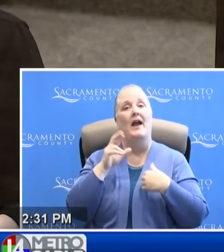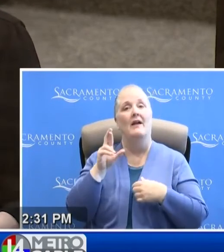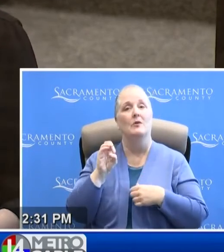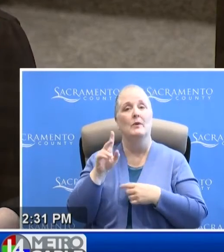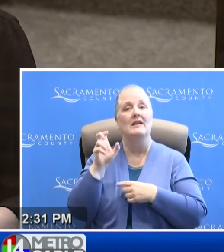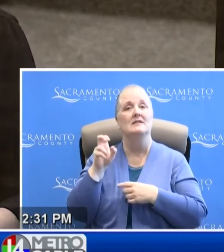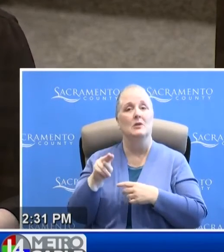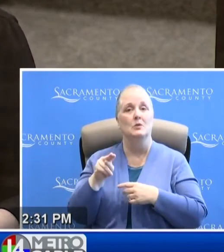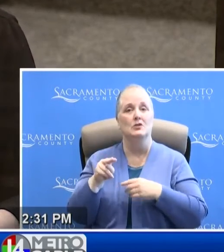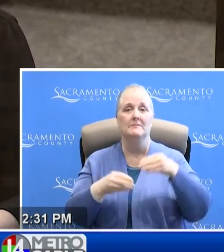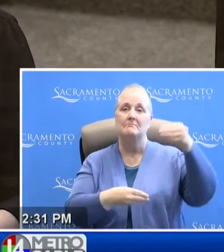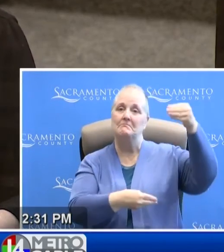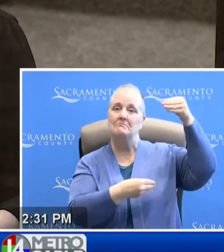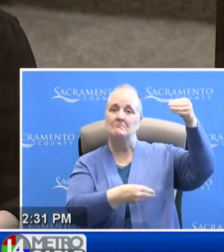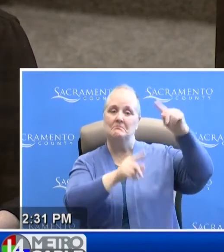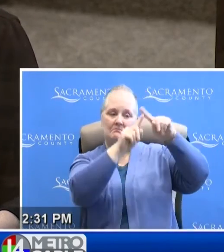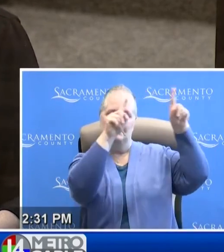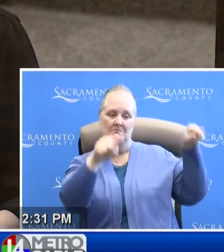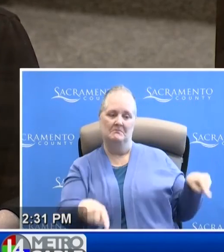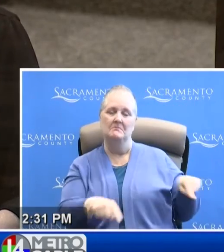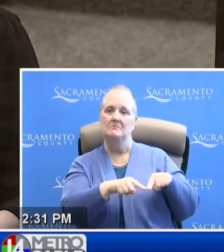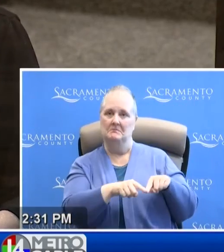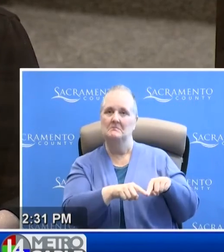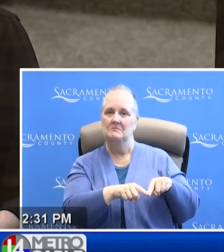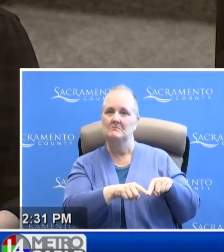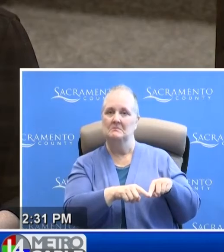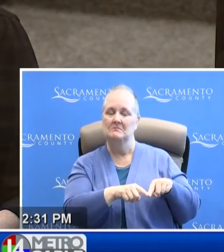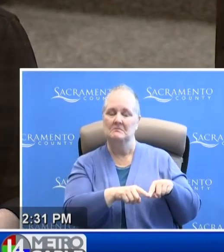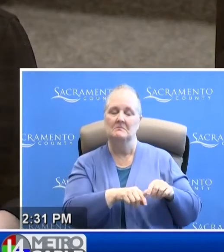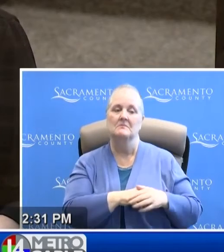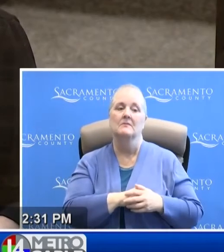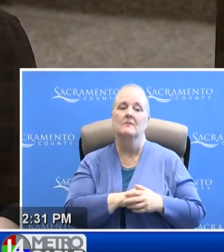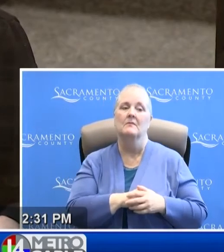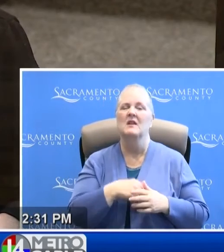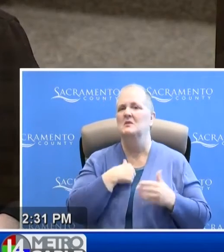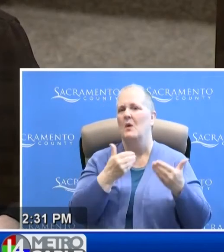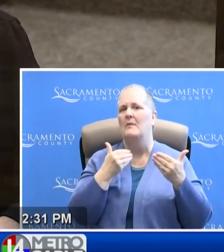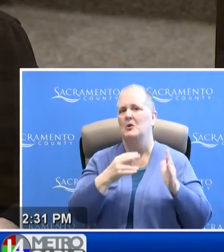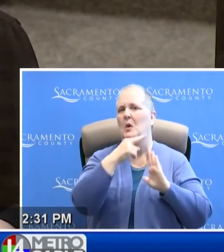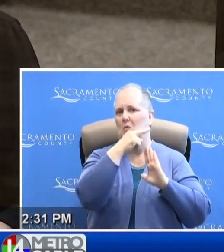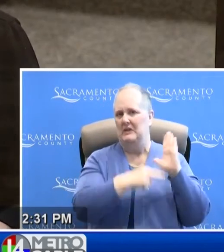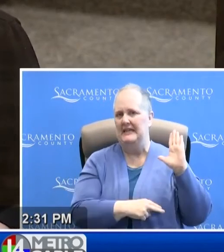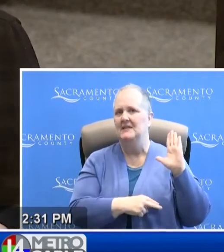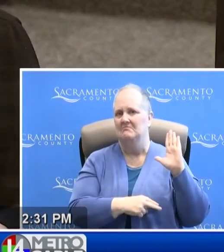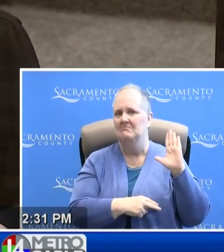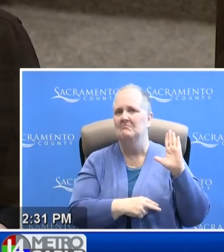that was prepared, and I'm going to just go ahead and read it because I think there's a lot